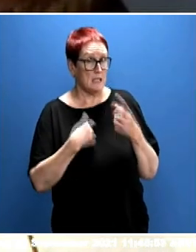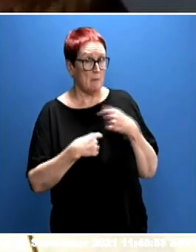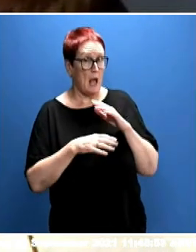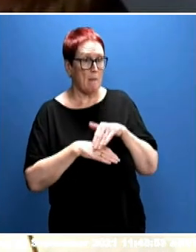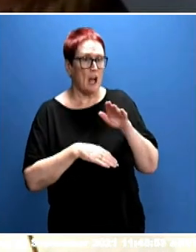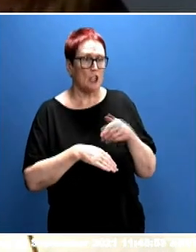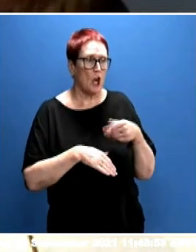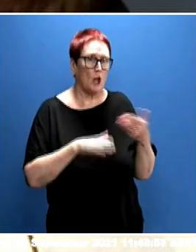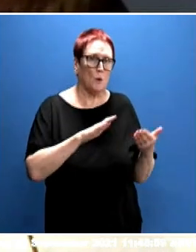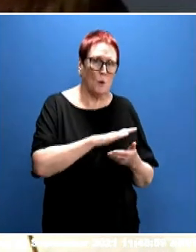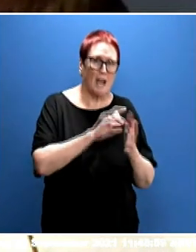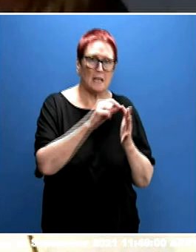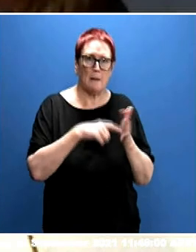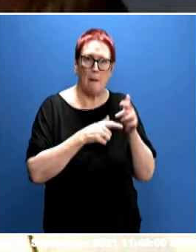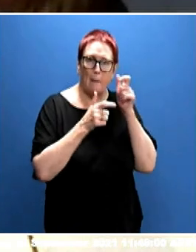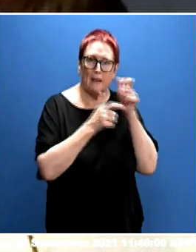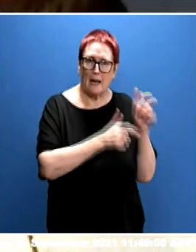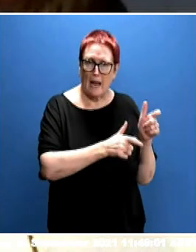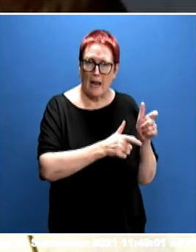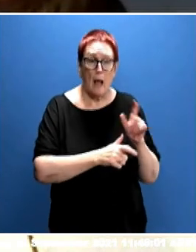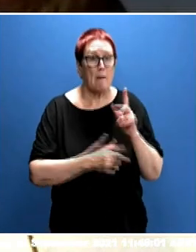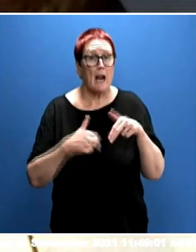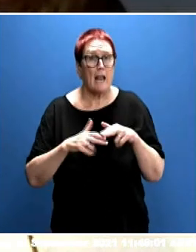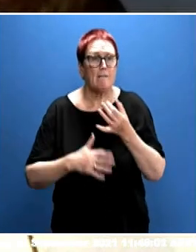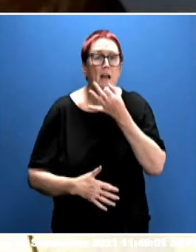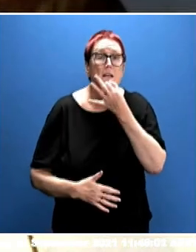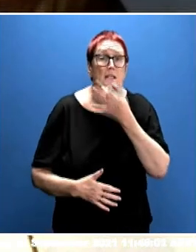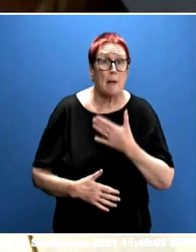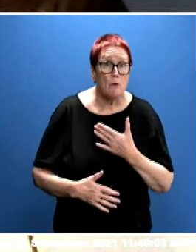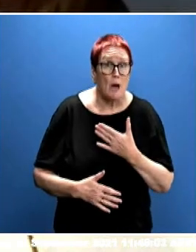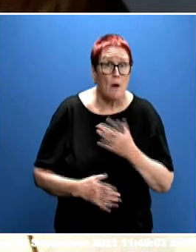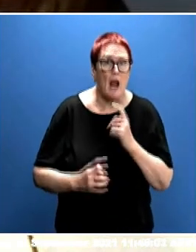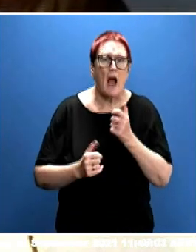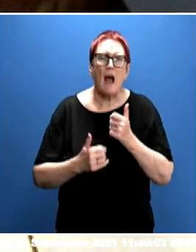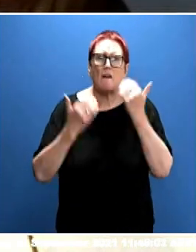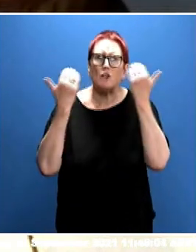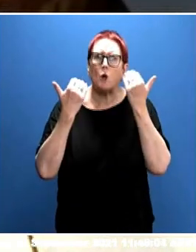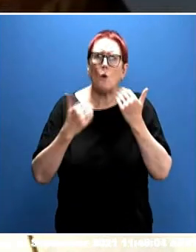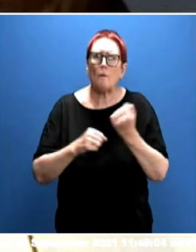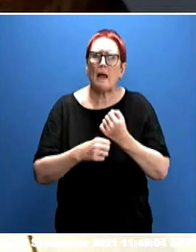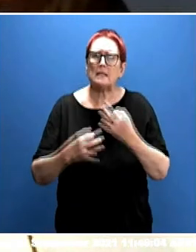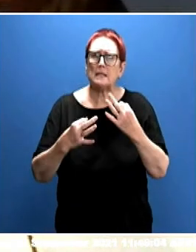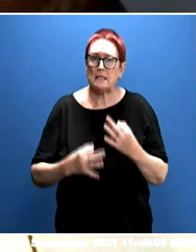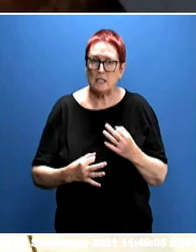So the child who is in provisional care where there is going to be a court hearing where a magistrate makes the order, the ALS and the family do get a .....